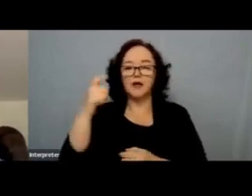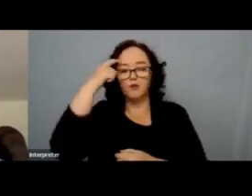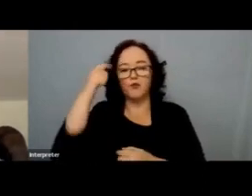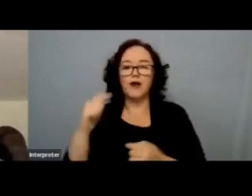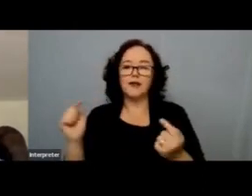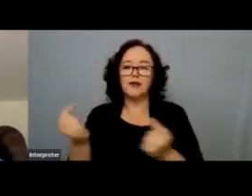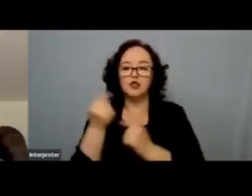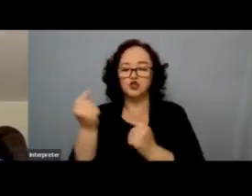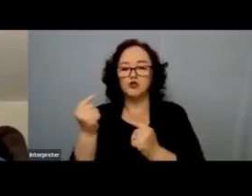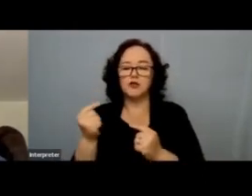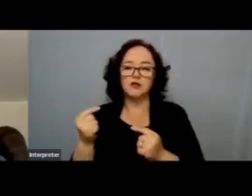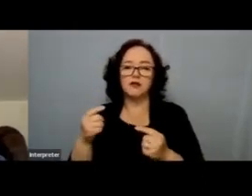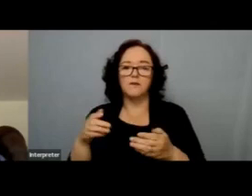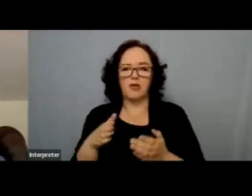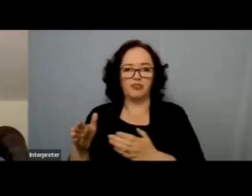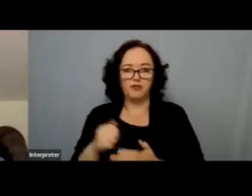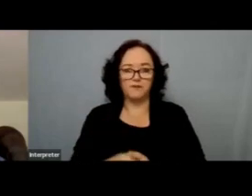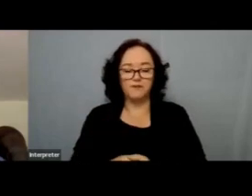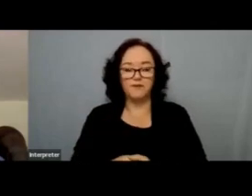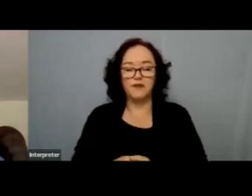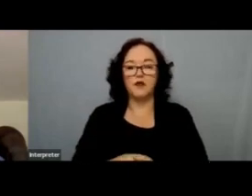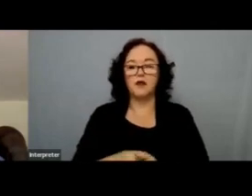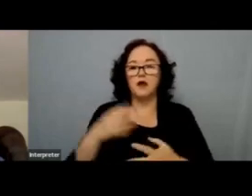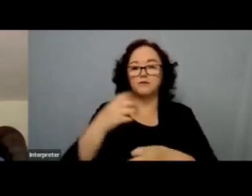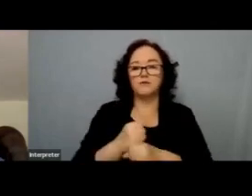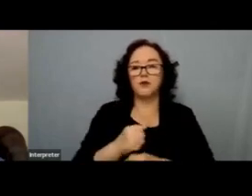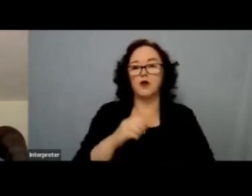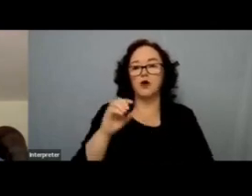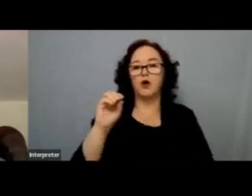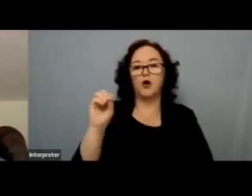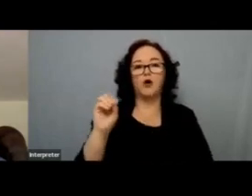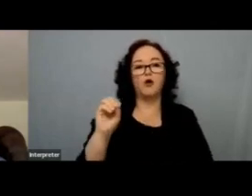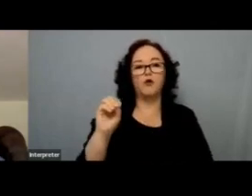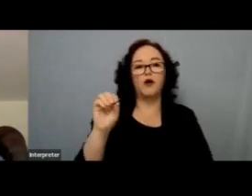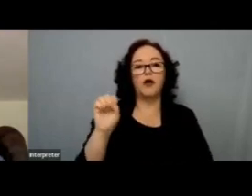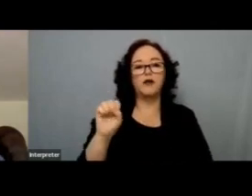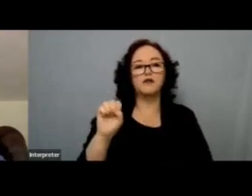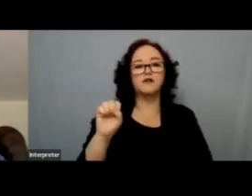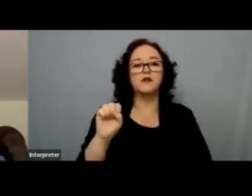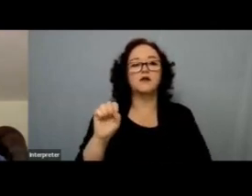known as the OSU TBI-ID. That